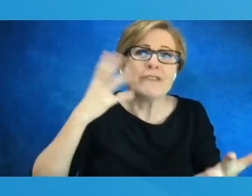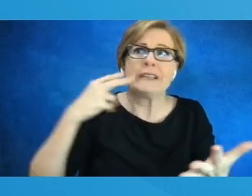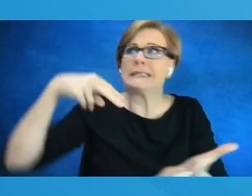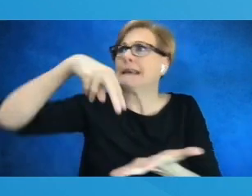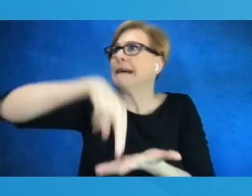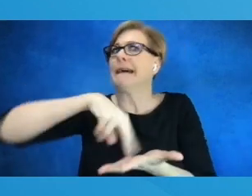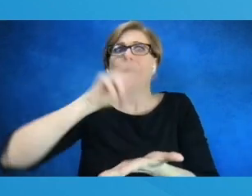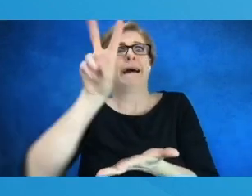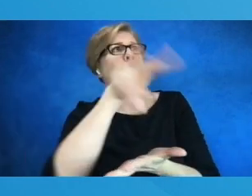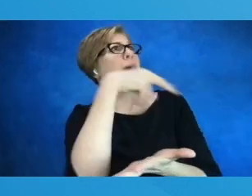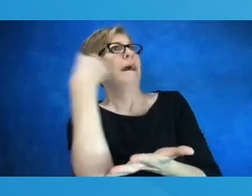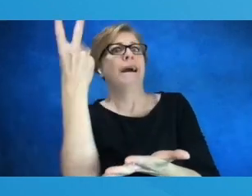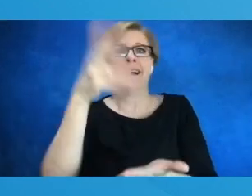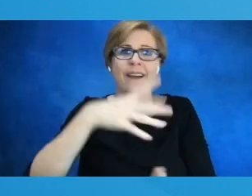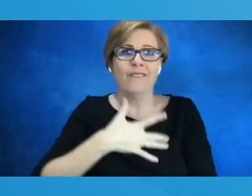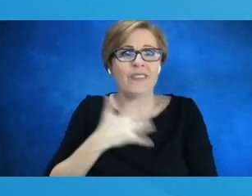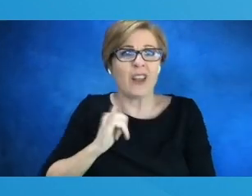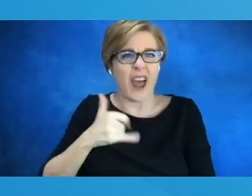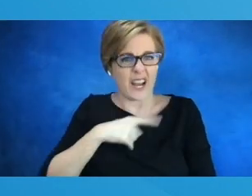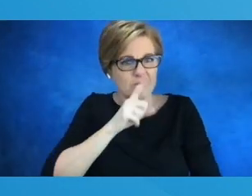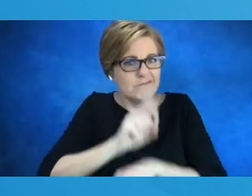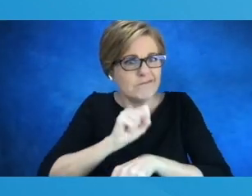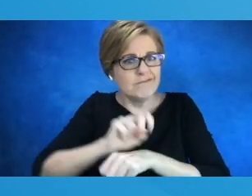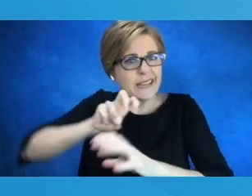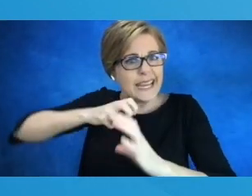feel like you were in that space.